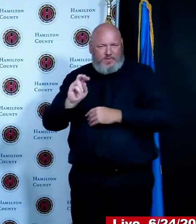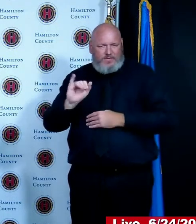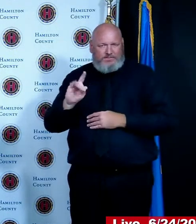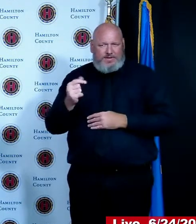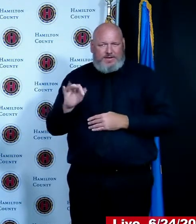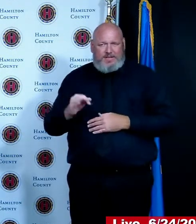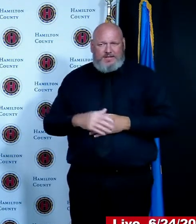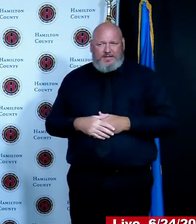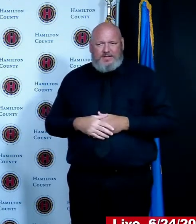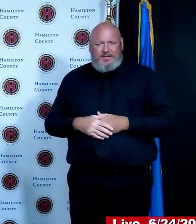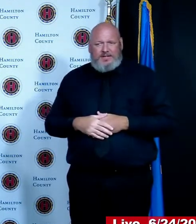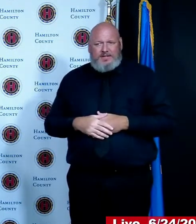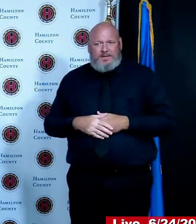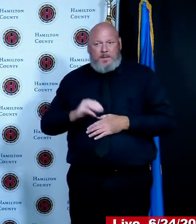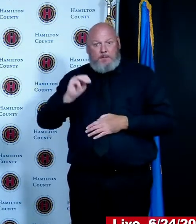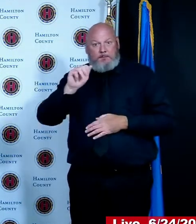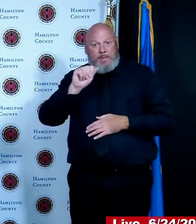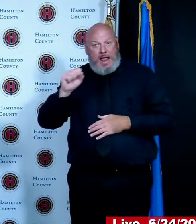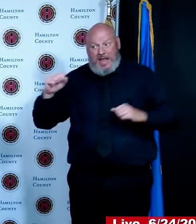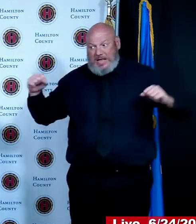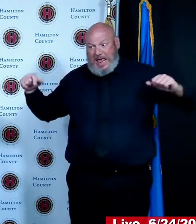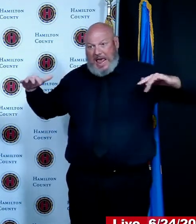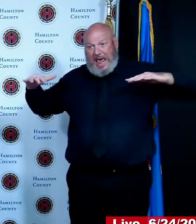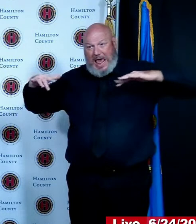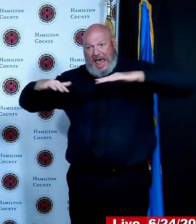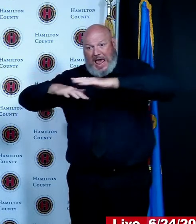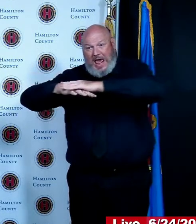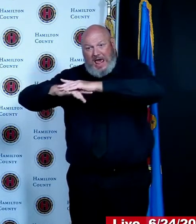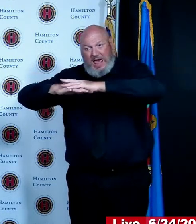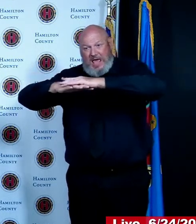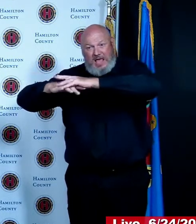wearing masks and aren't social distancing it also can impact and